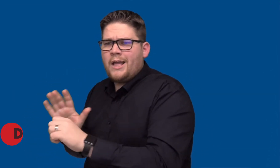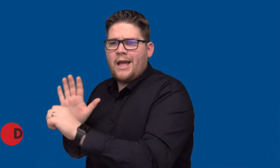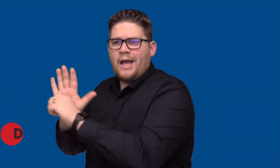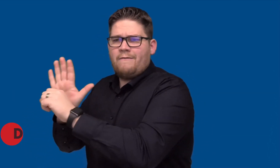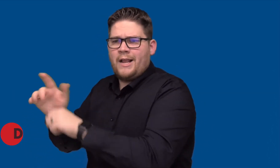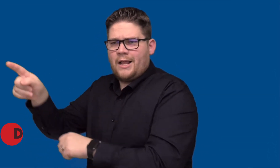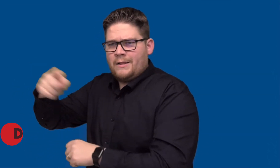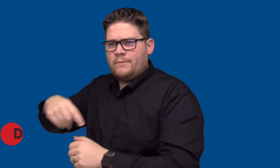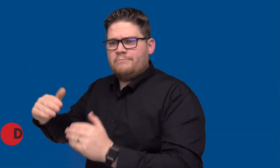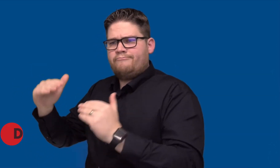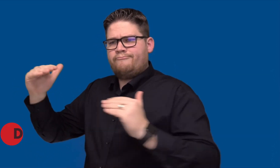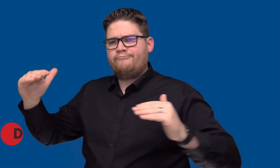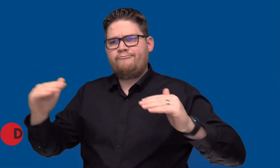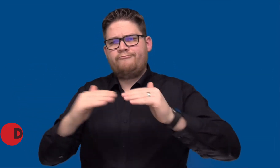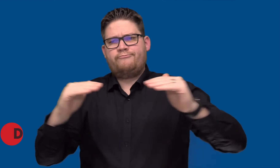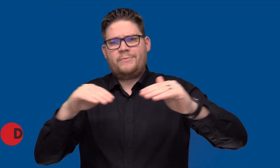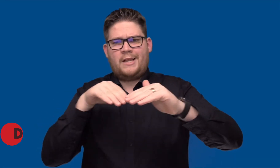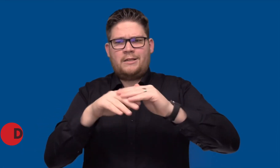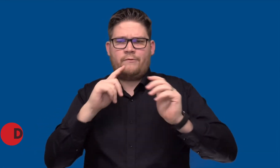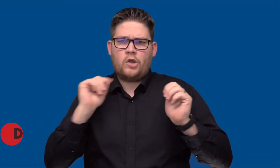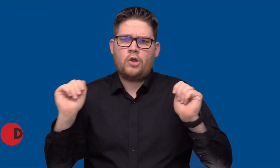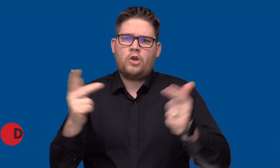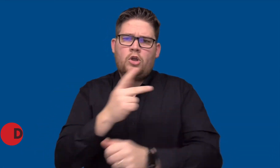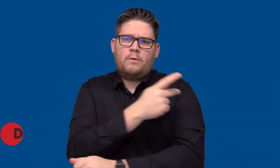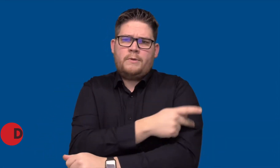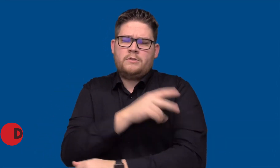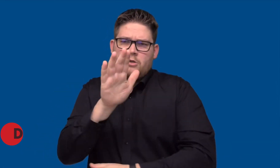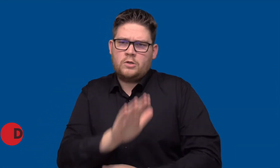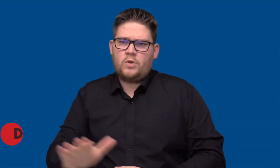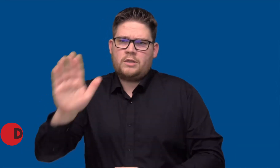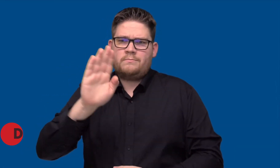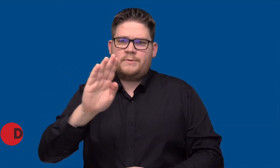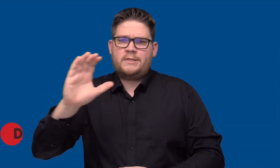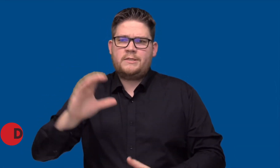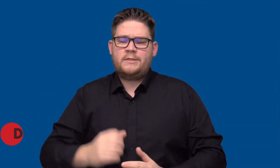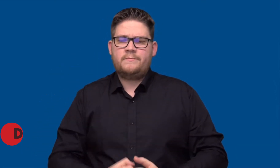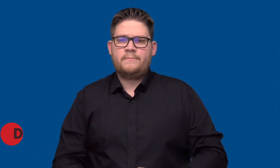educate and advocate them on meeting equal access of health care for all patients across B.C.